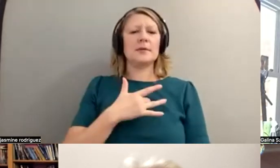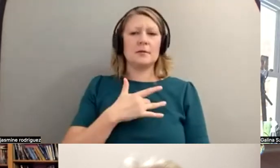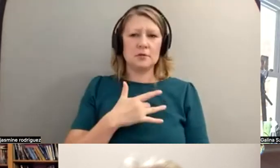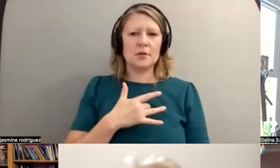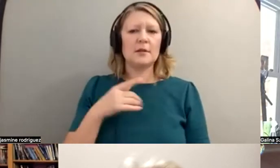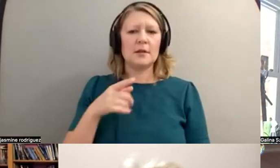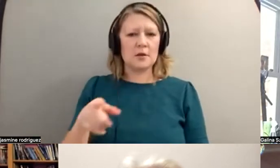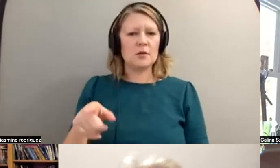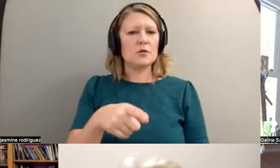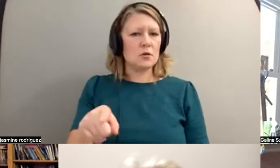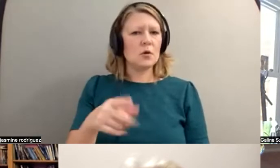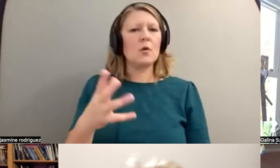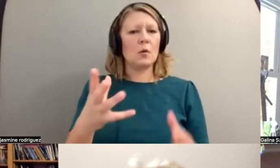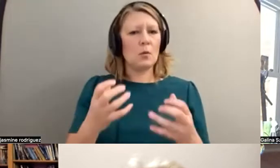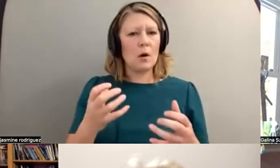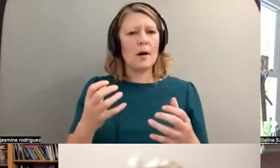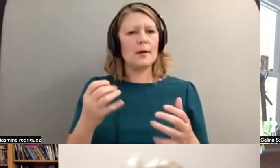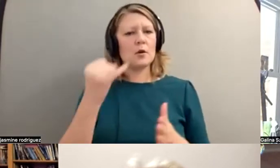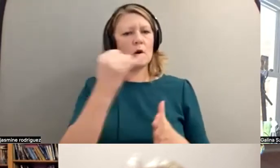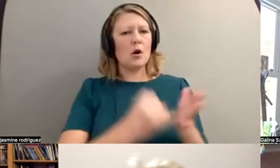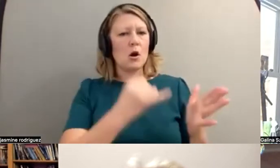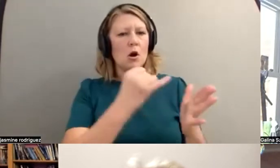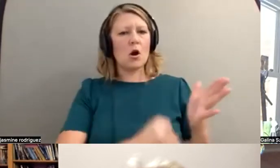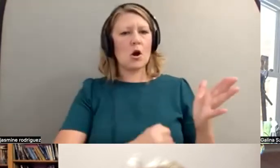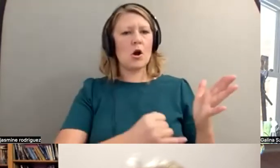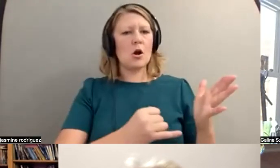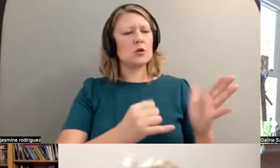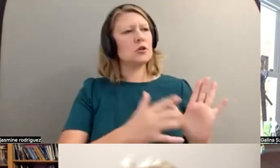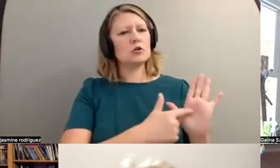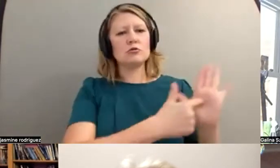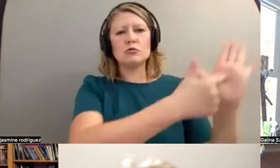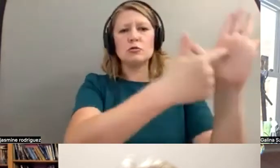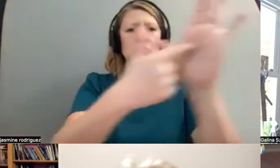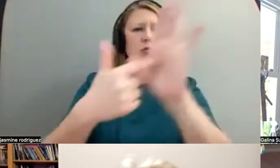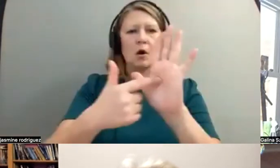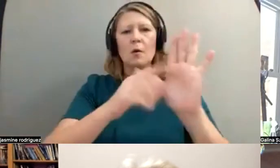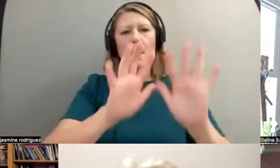and uh, it's, it's so important, because I came from culture where